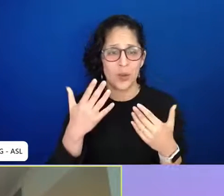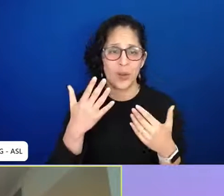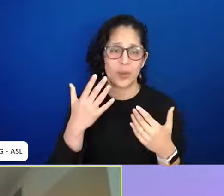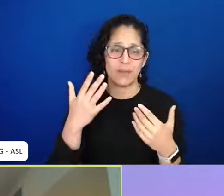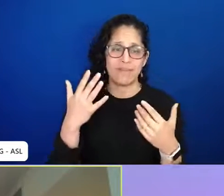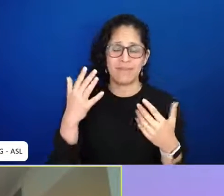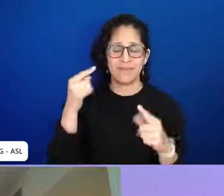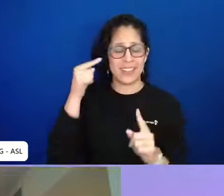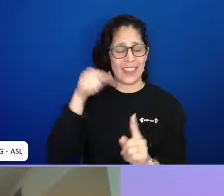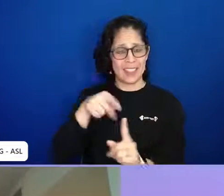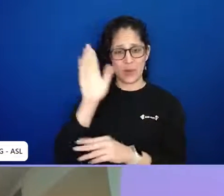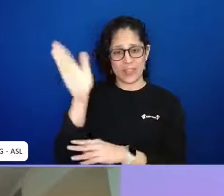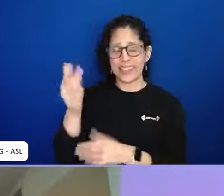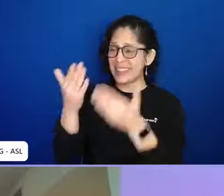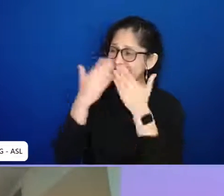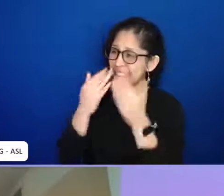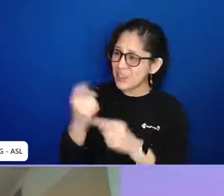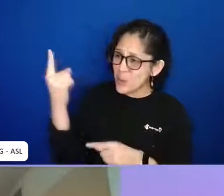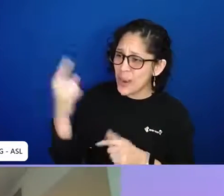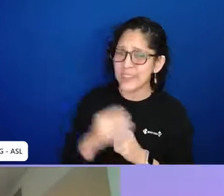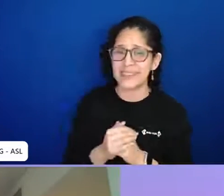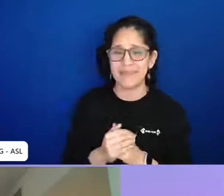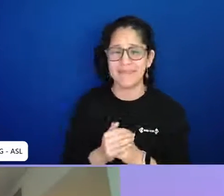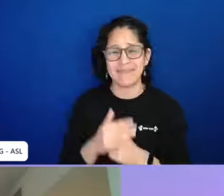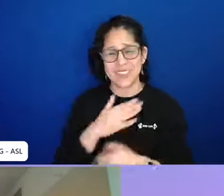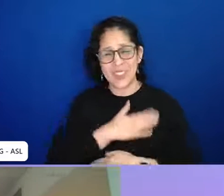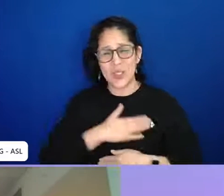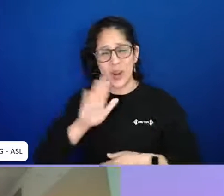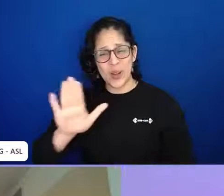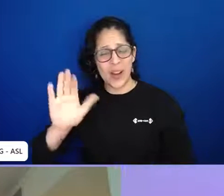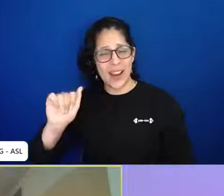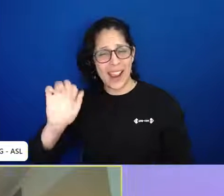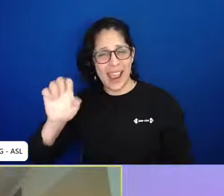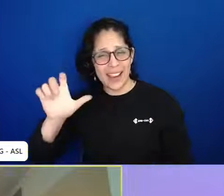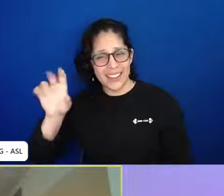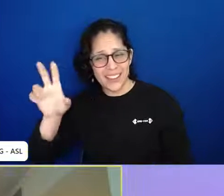said great job, perfect speech, and such a vital topic of importance. So thank you so much for putting this